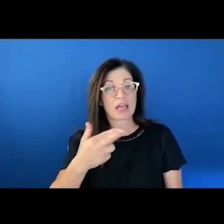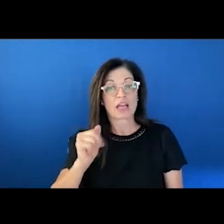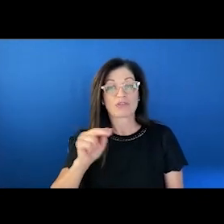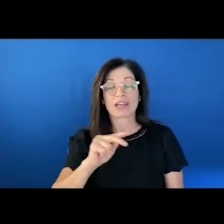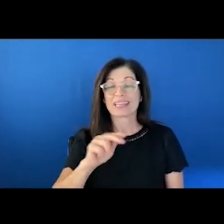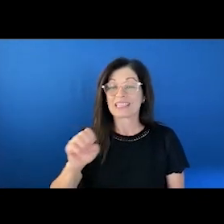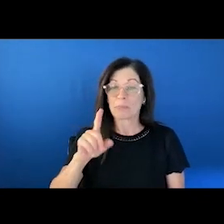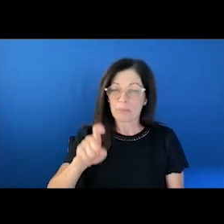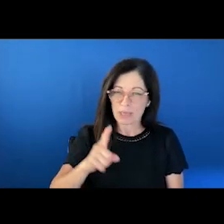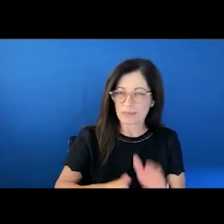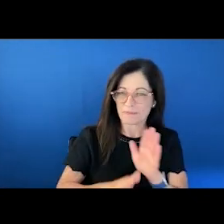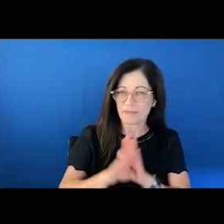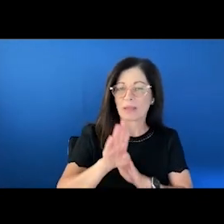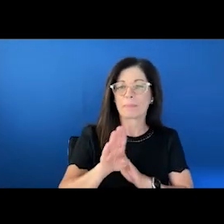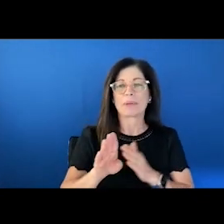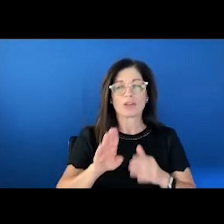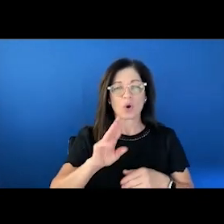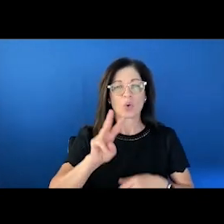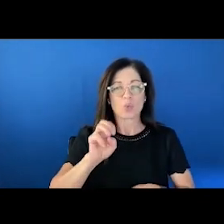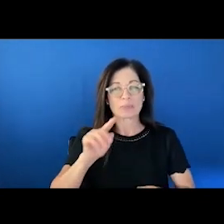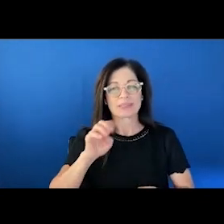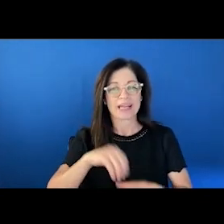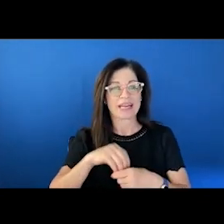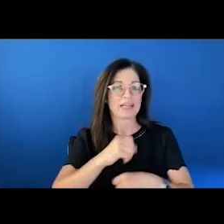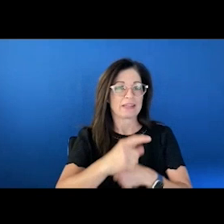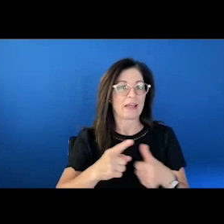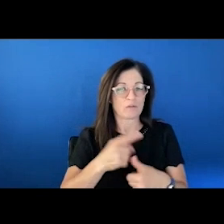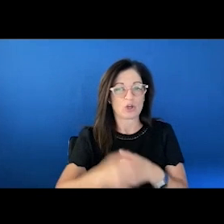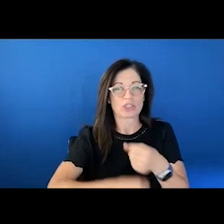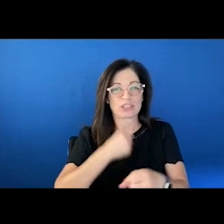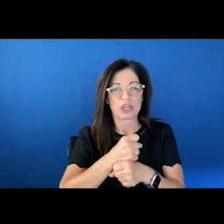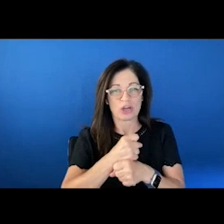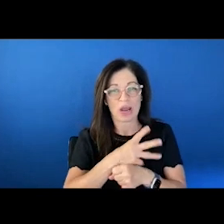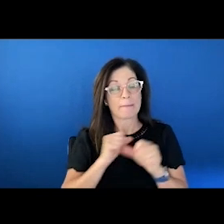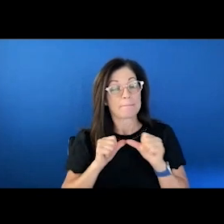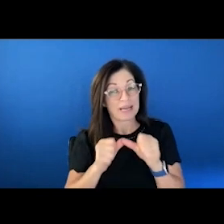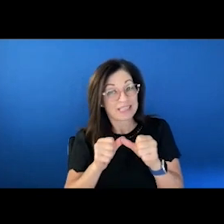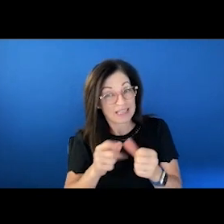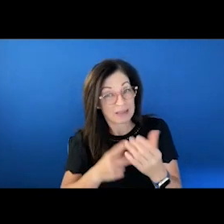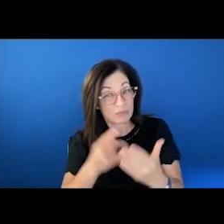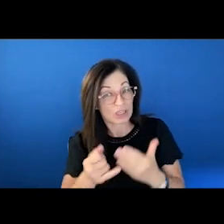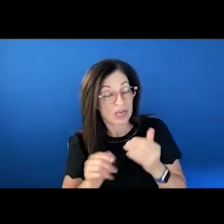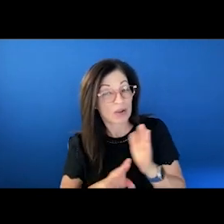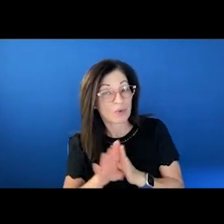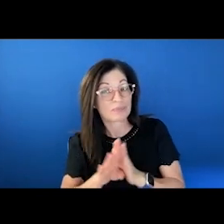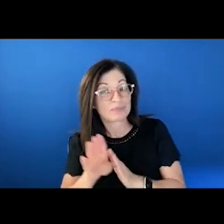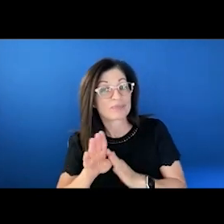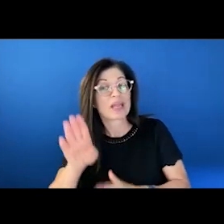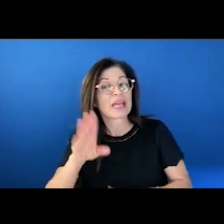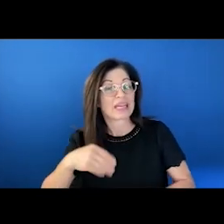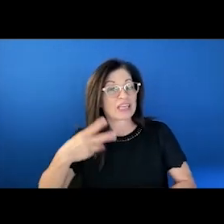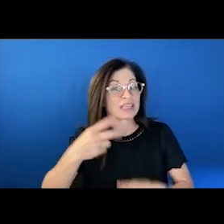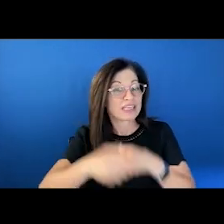a website in year one of your grant and maintain that web presence in years two through five. You